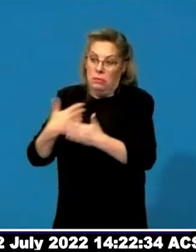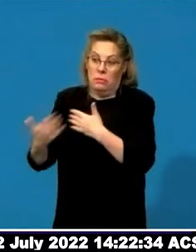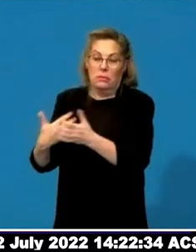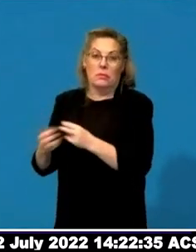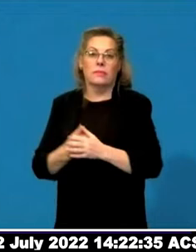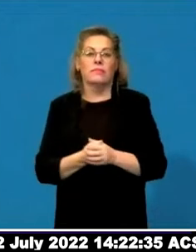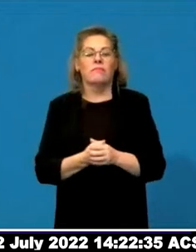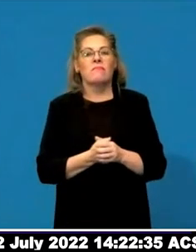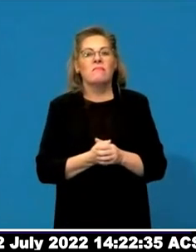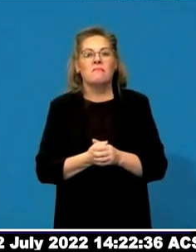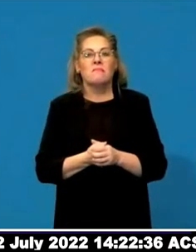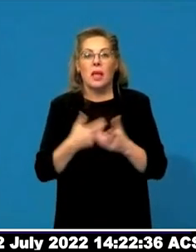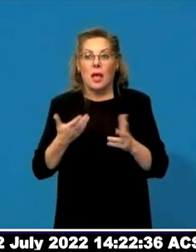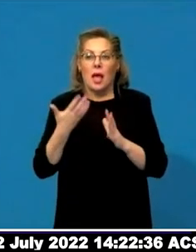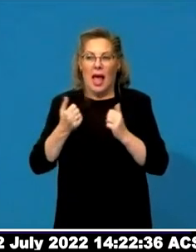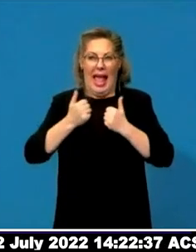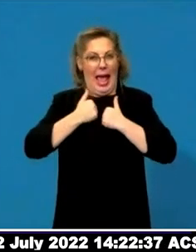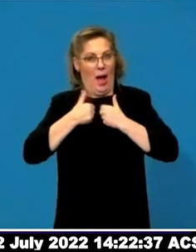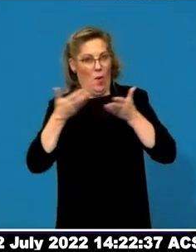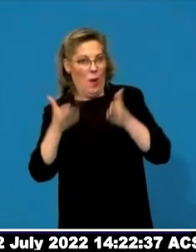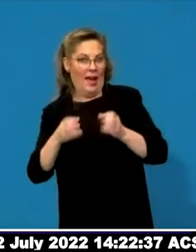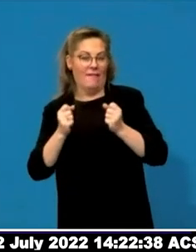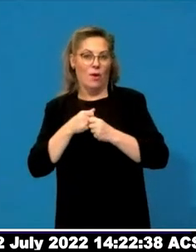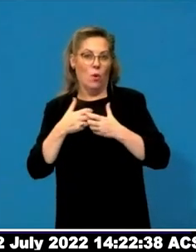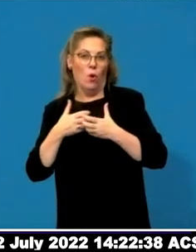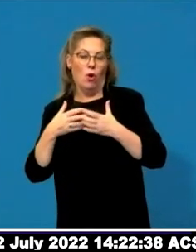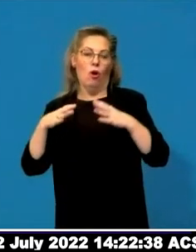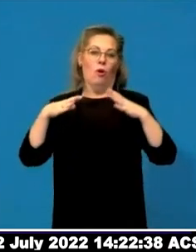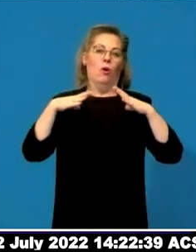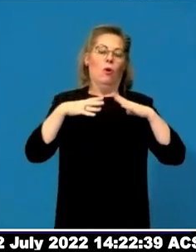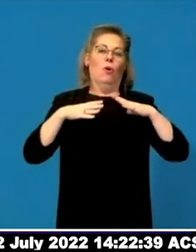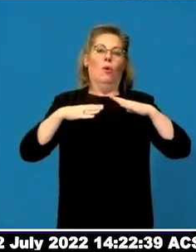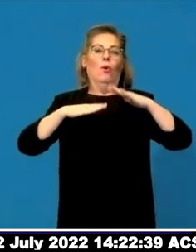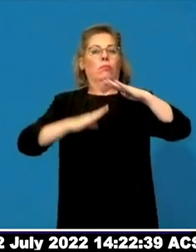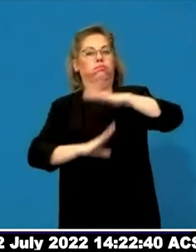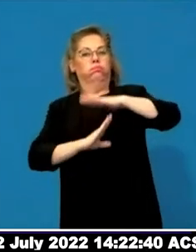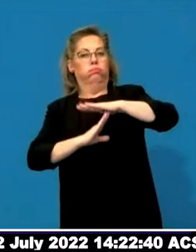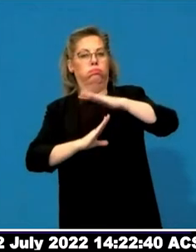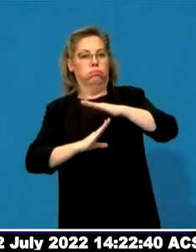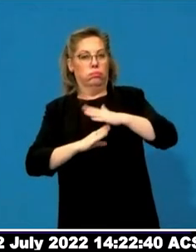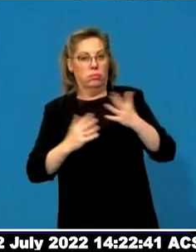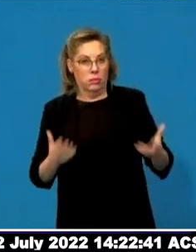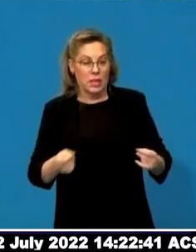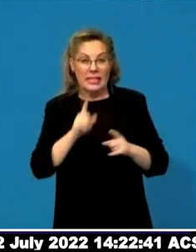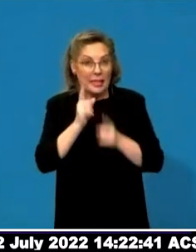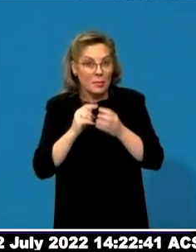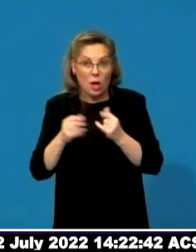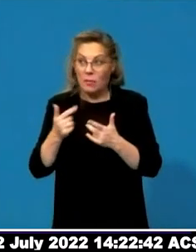Respite is about bringing someone with a disability with a family member or maybe with their whole family in with them,